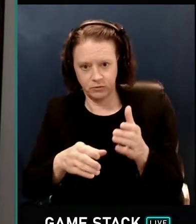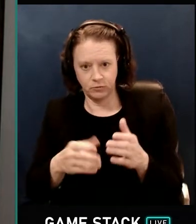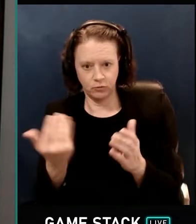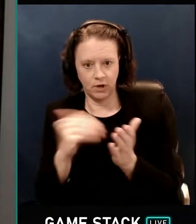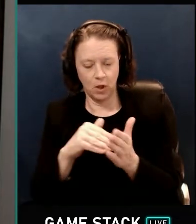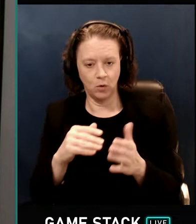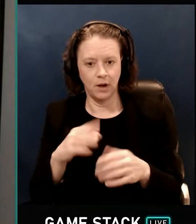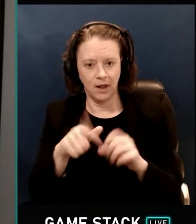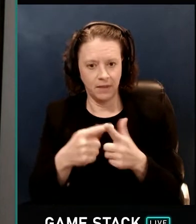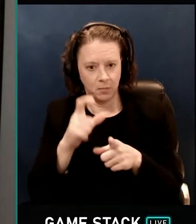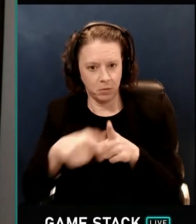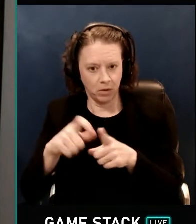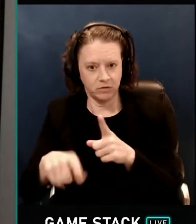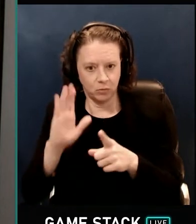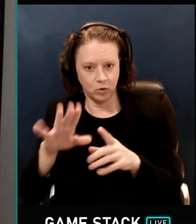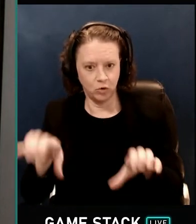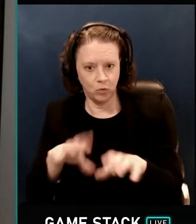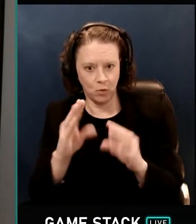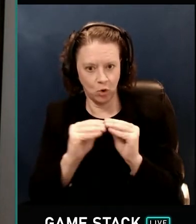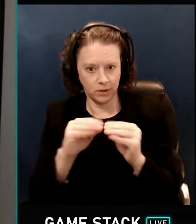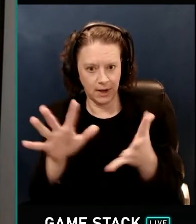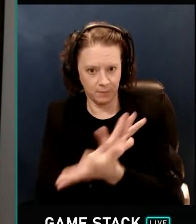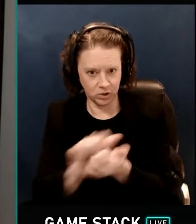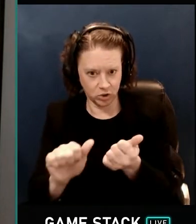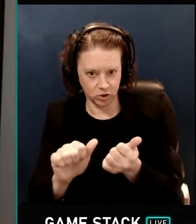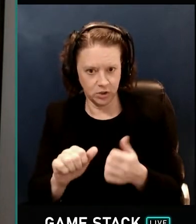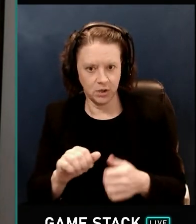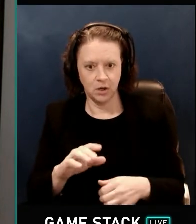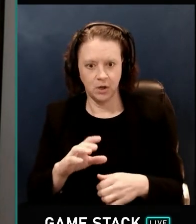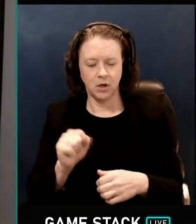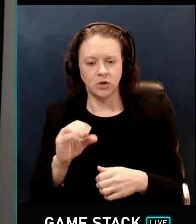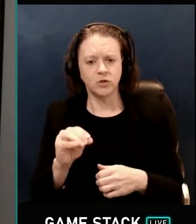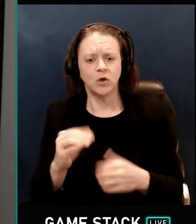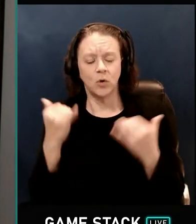Now, let's take a look at what happens if we're too late instead.